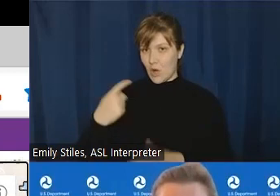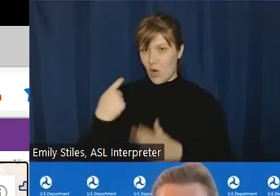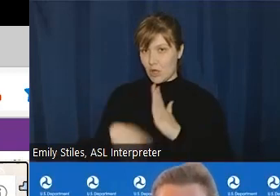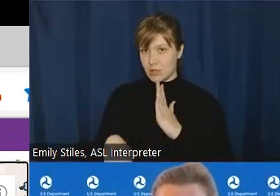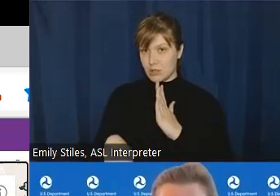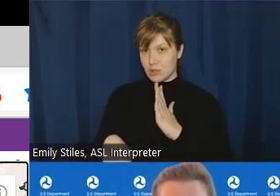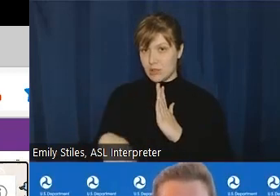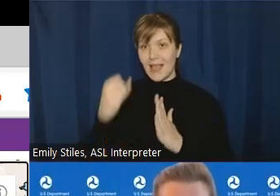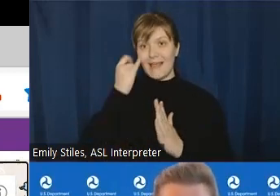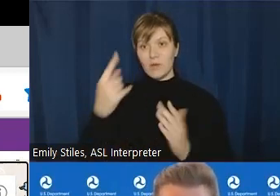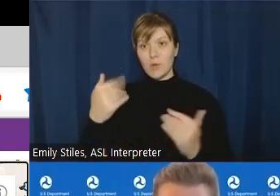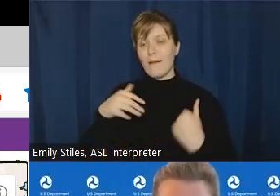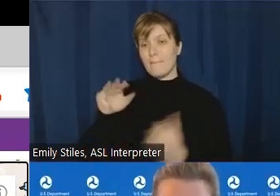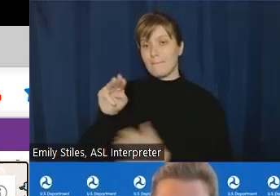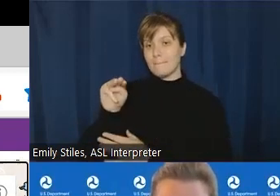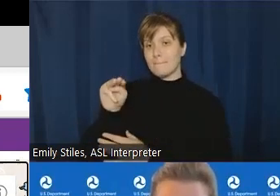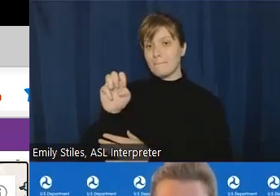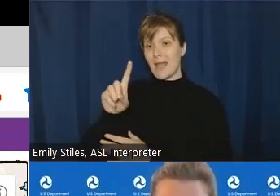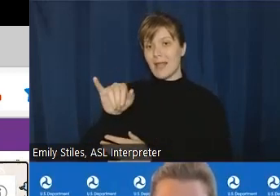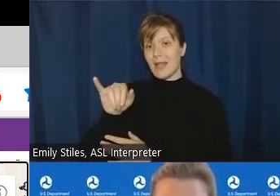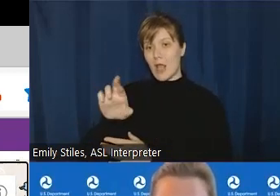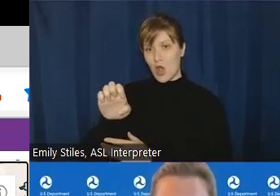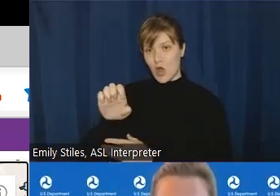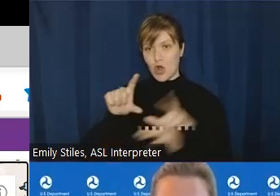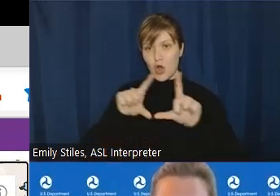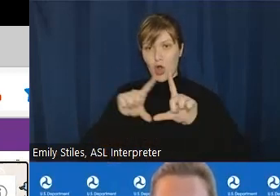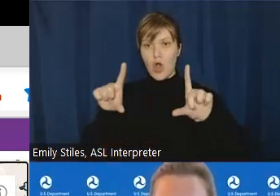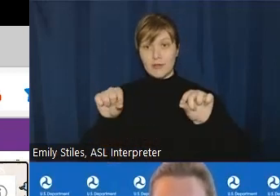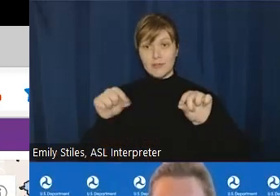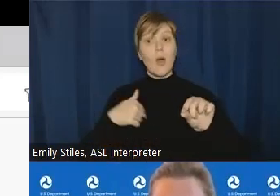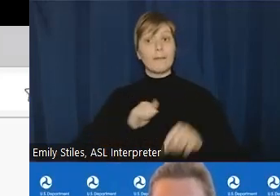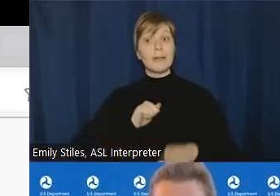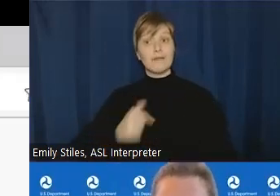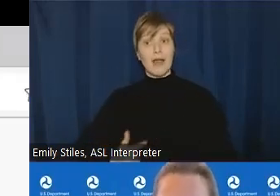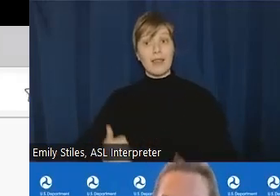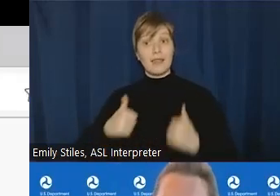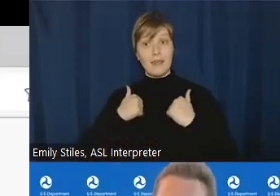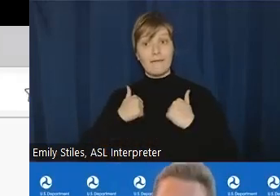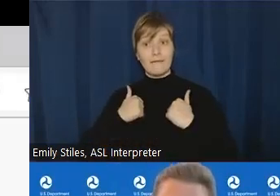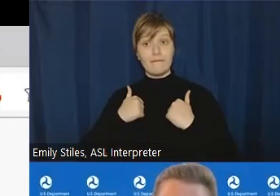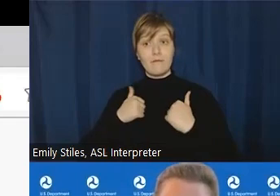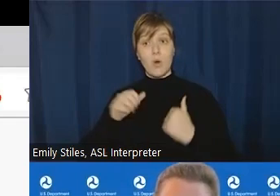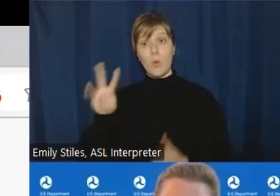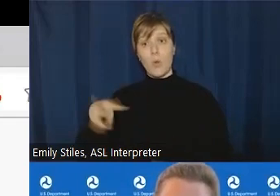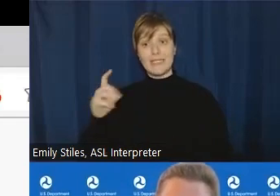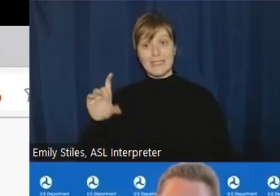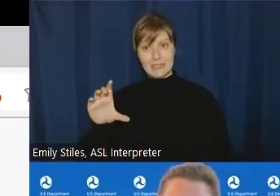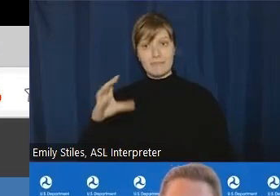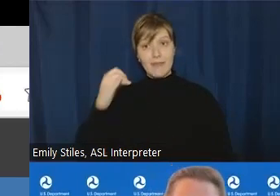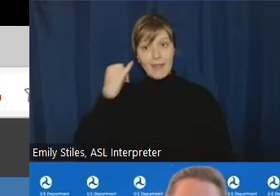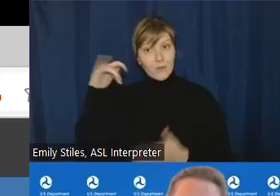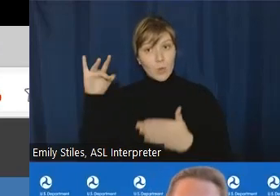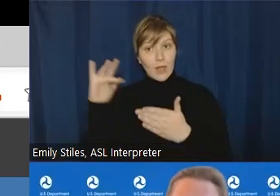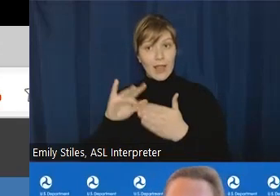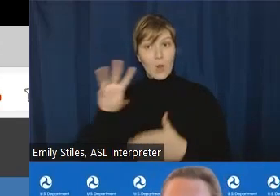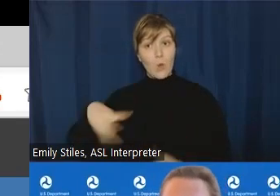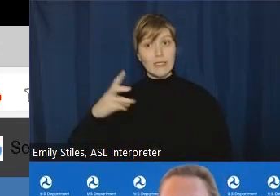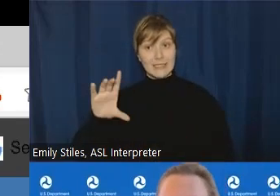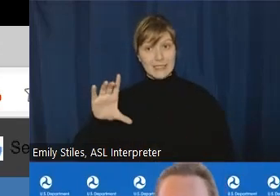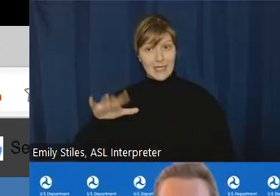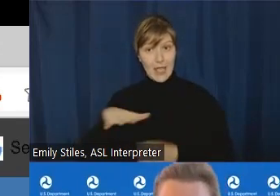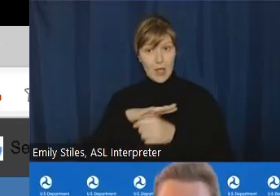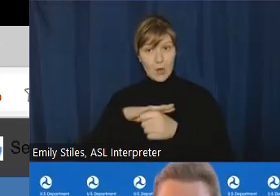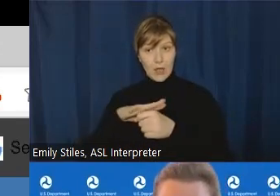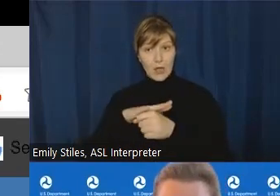I live near Washington DC. If you click the Washington DC area and you go to fares,